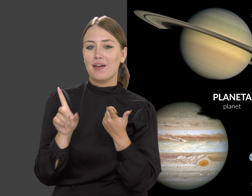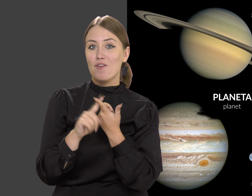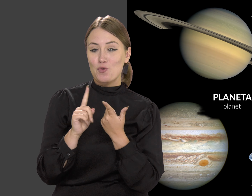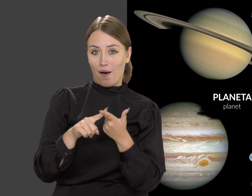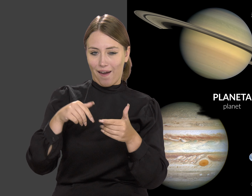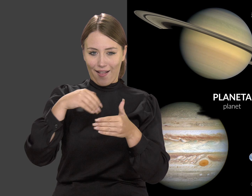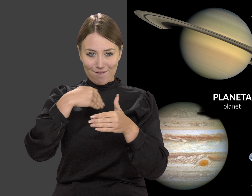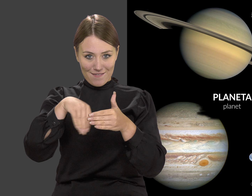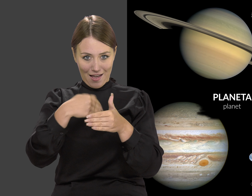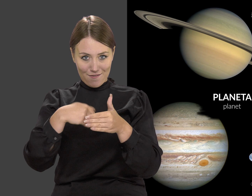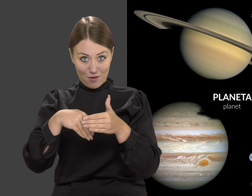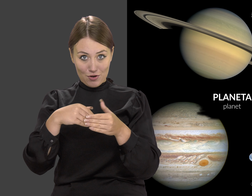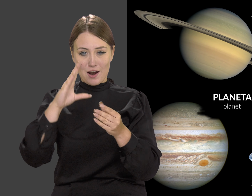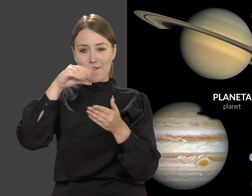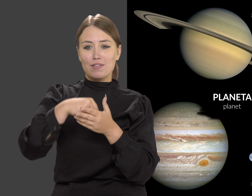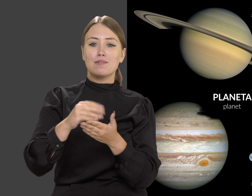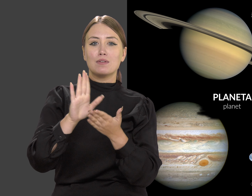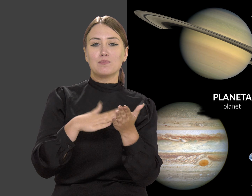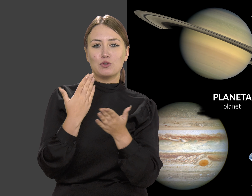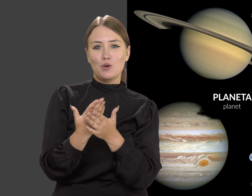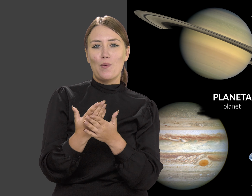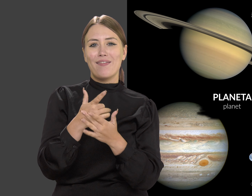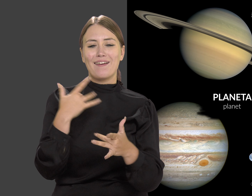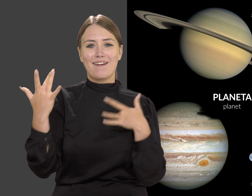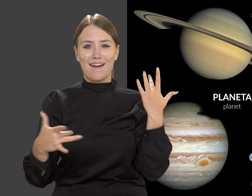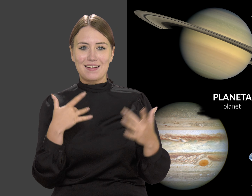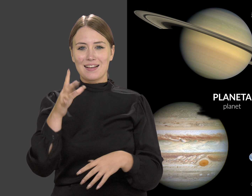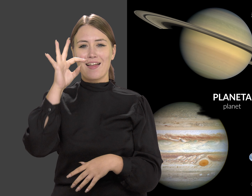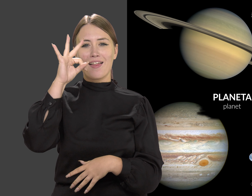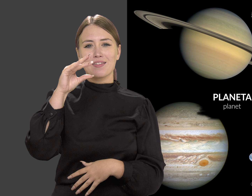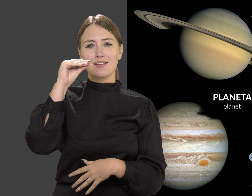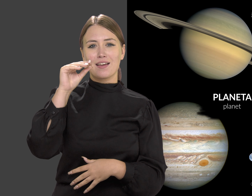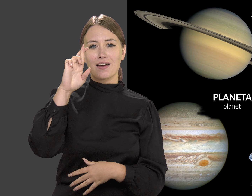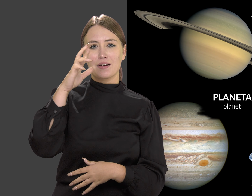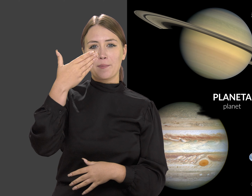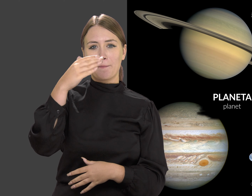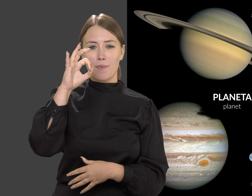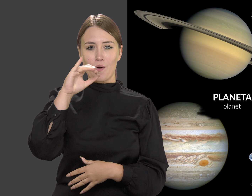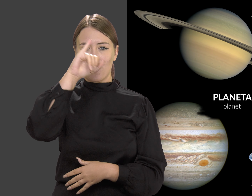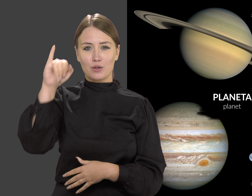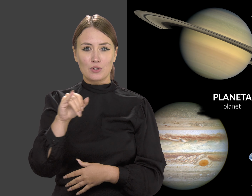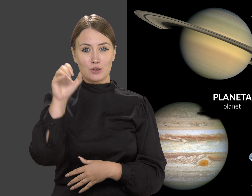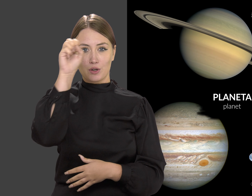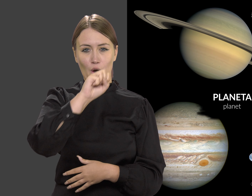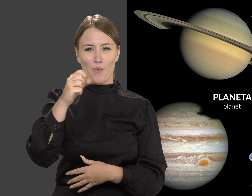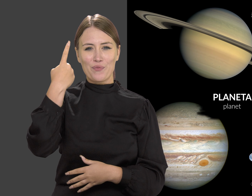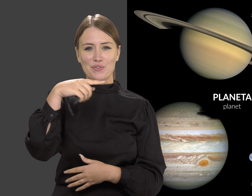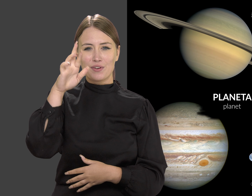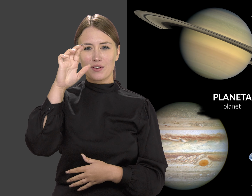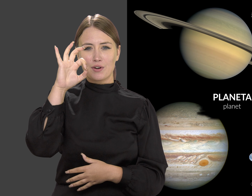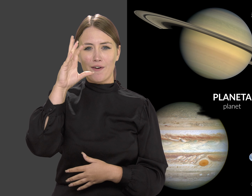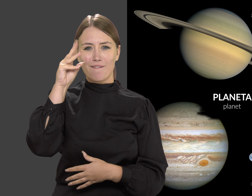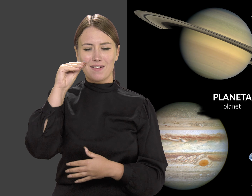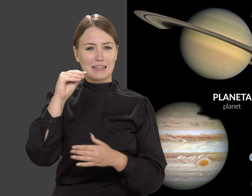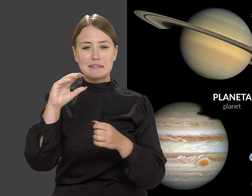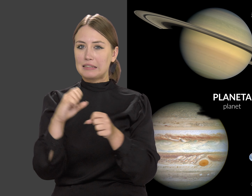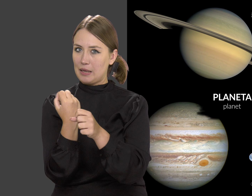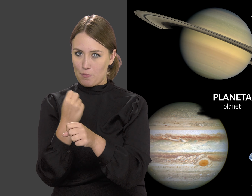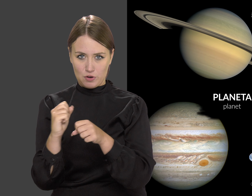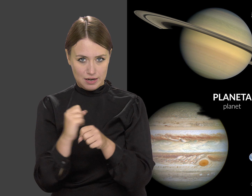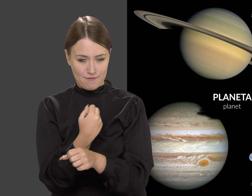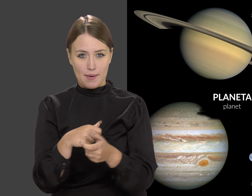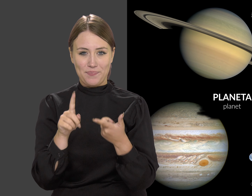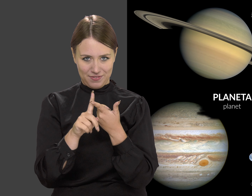2. There can't be thermonuclear reactions inside;